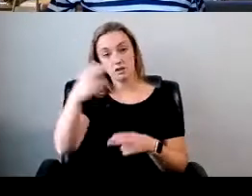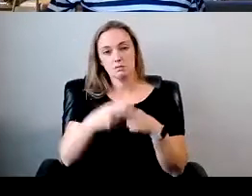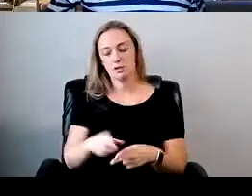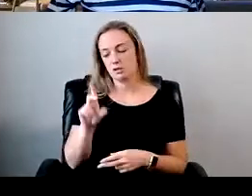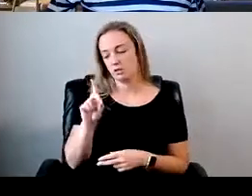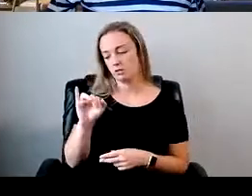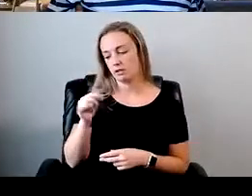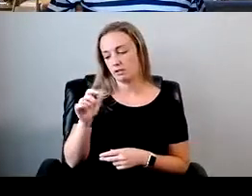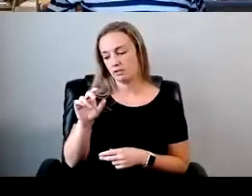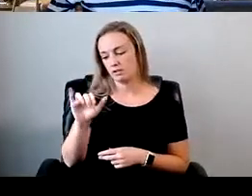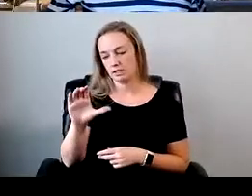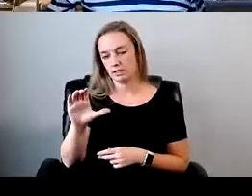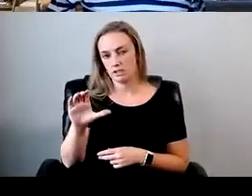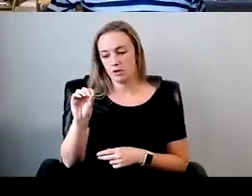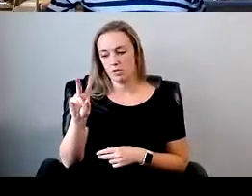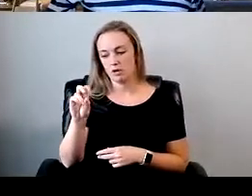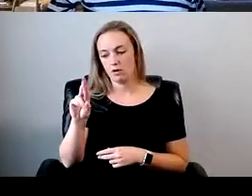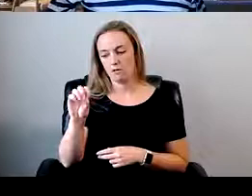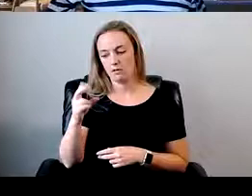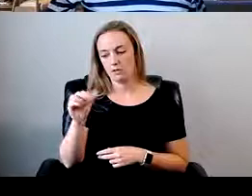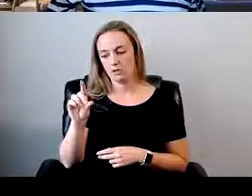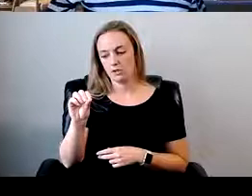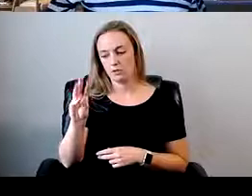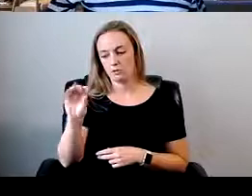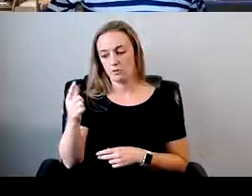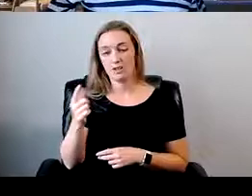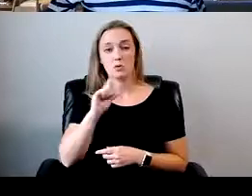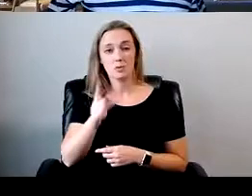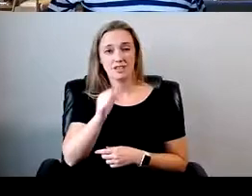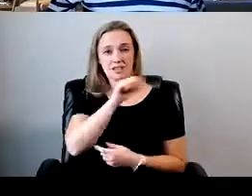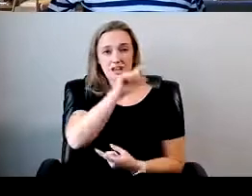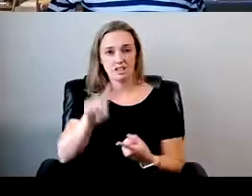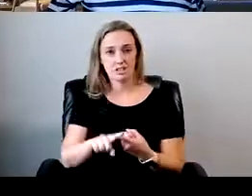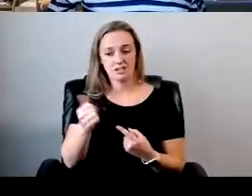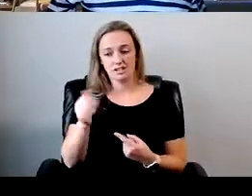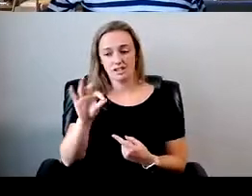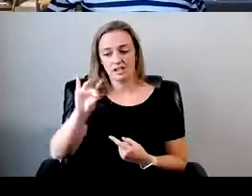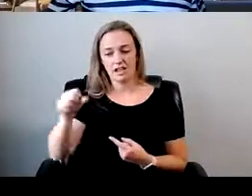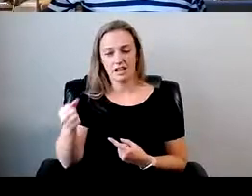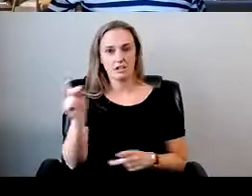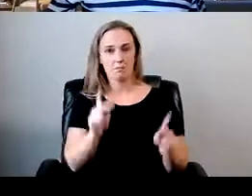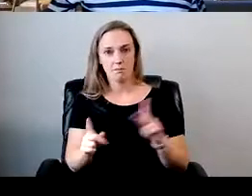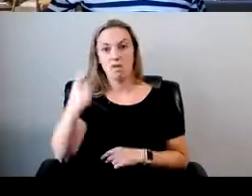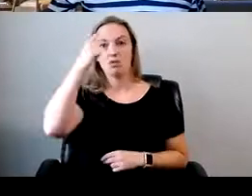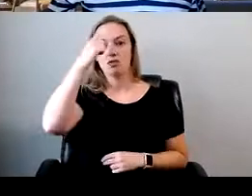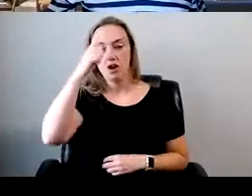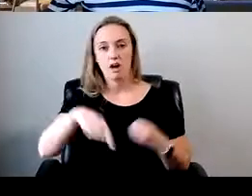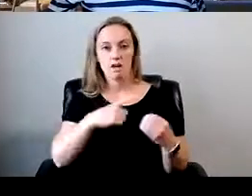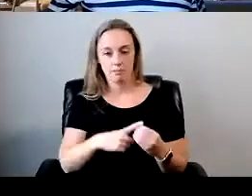It wasn't really until the 1980s that people even thought about people with intellectual and developmental disabilities as having mental health diagnoses.